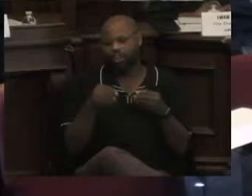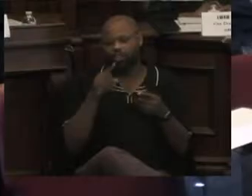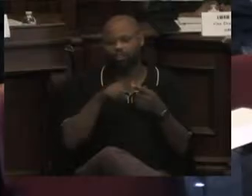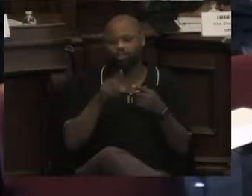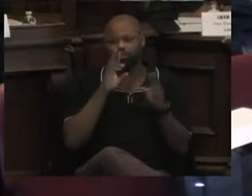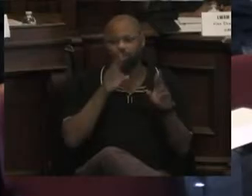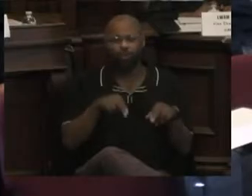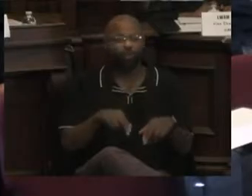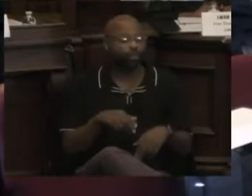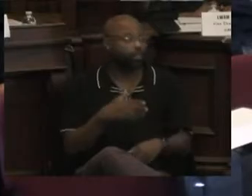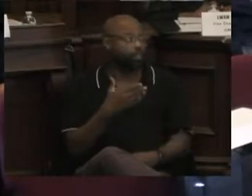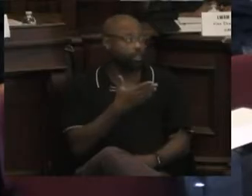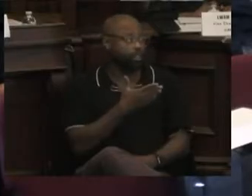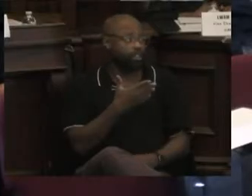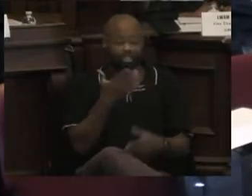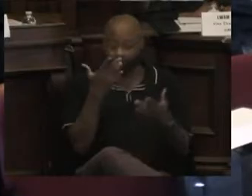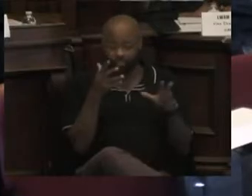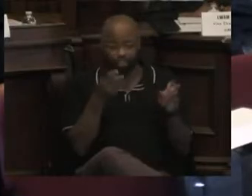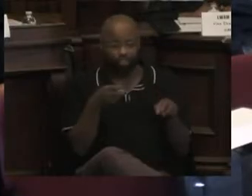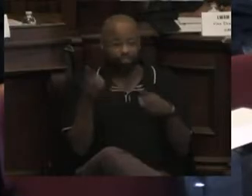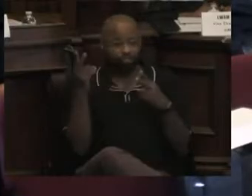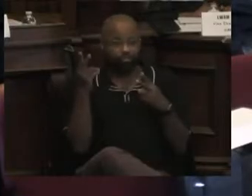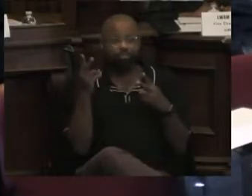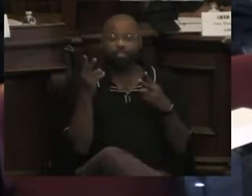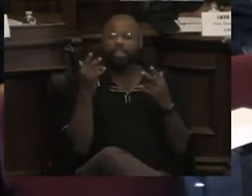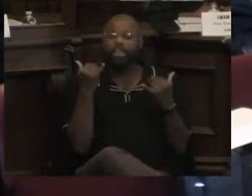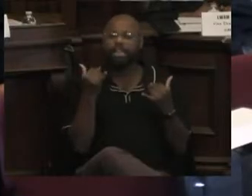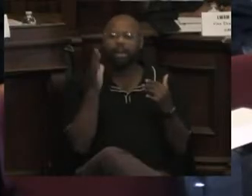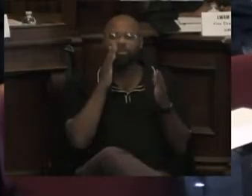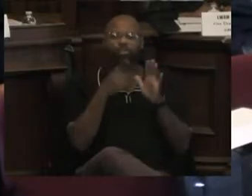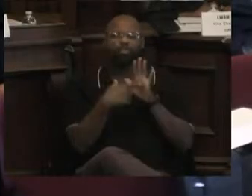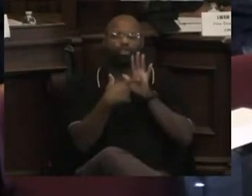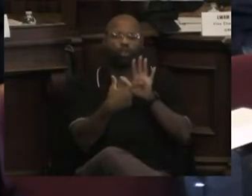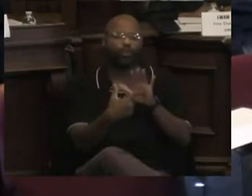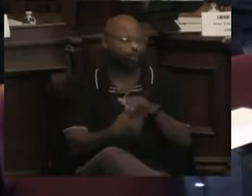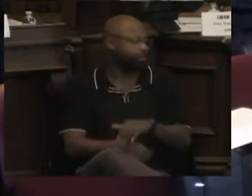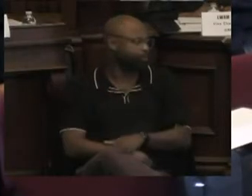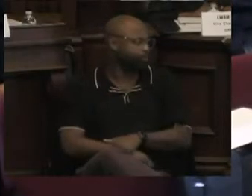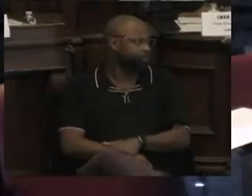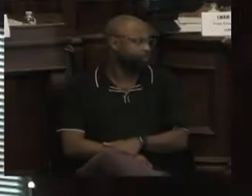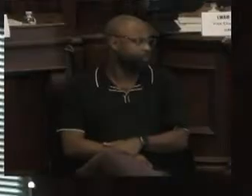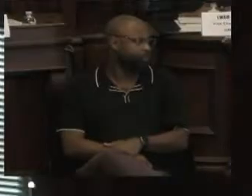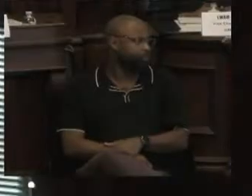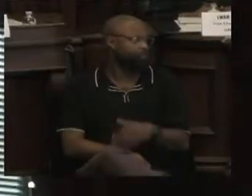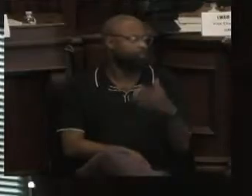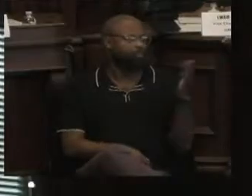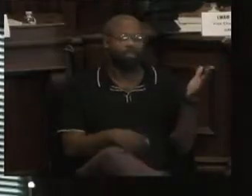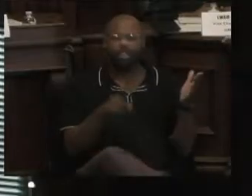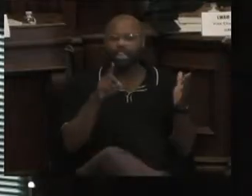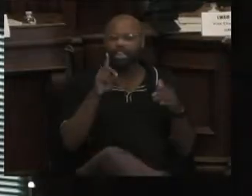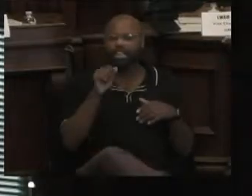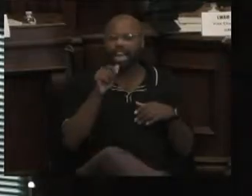with this dashboard it would have more context adding more context to this report. So since this report has been